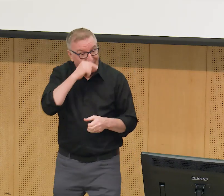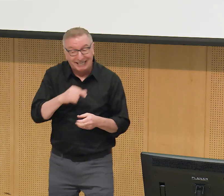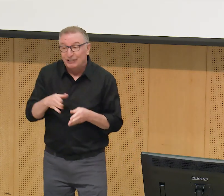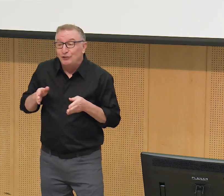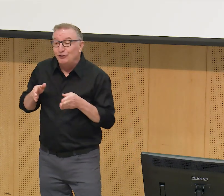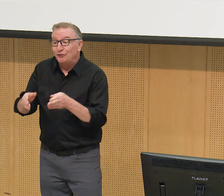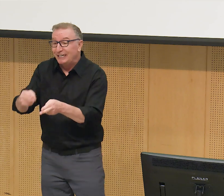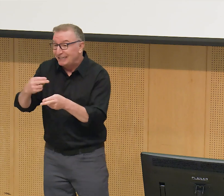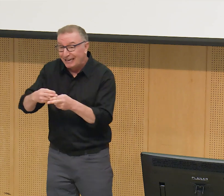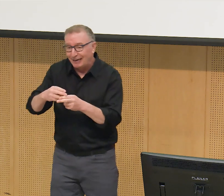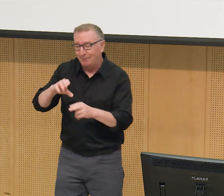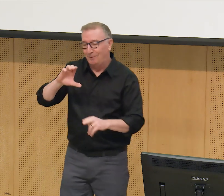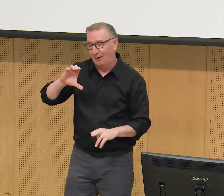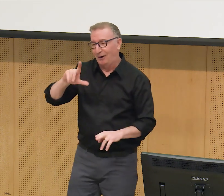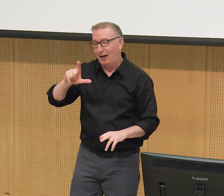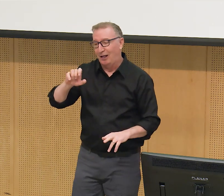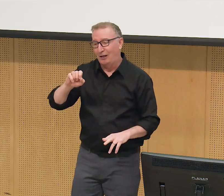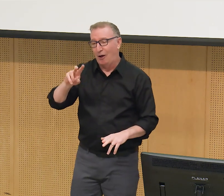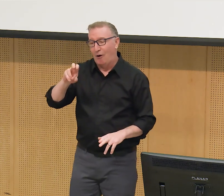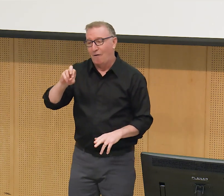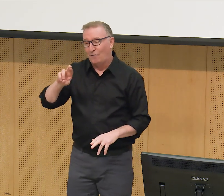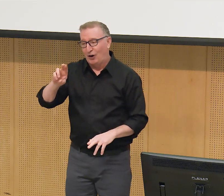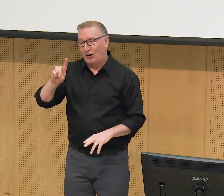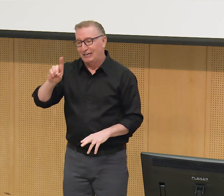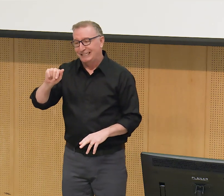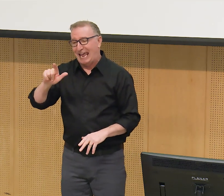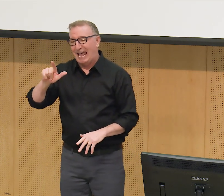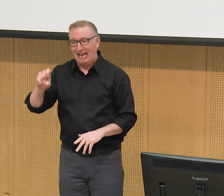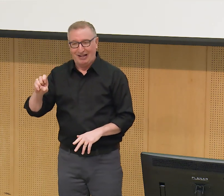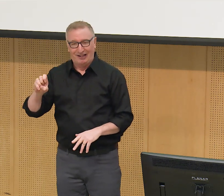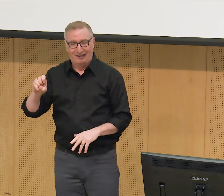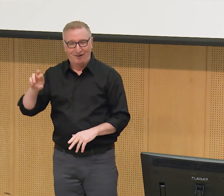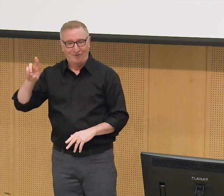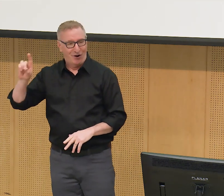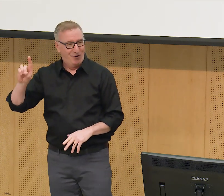I grew up on Cloverdale Road in Greece.